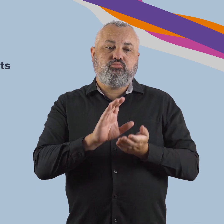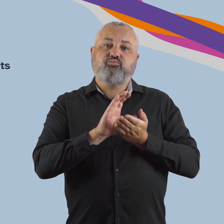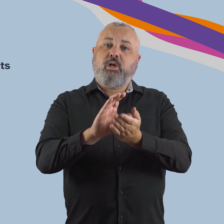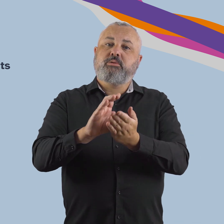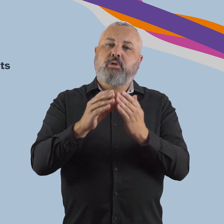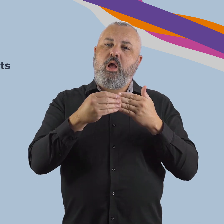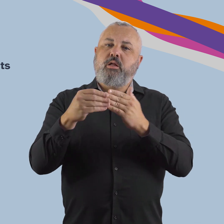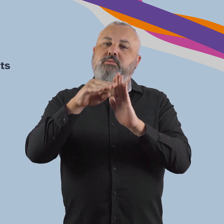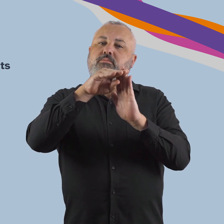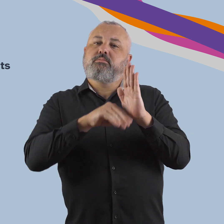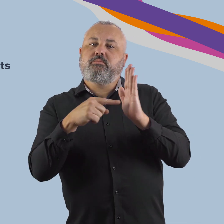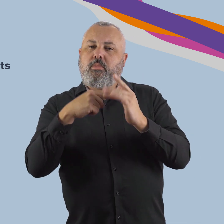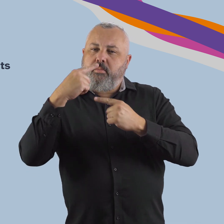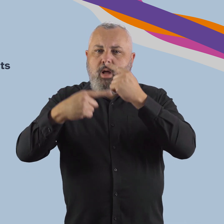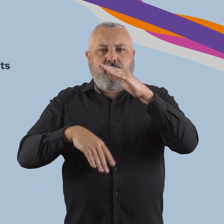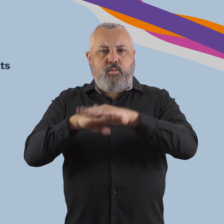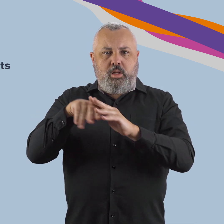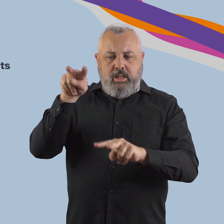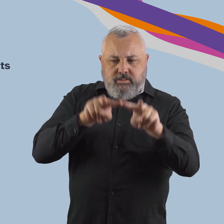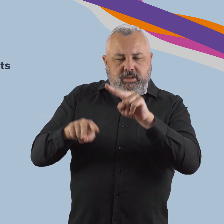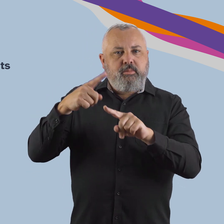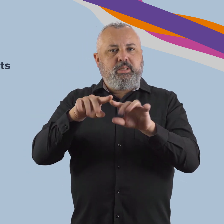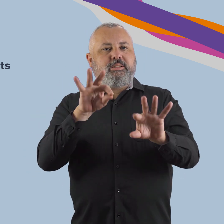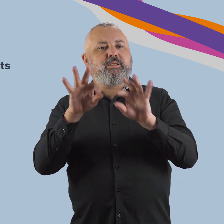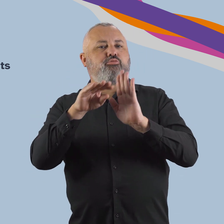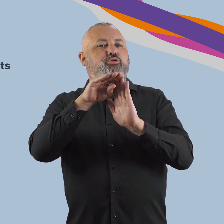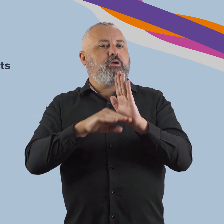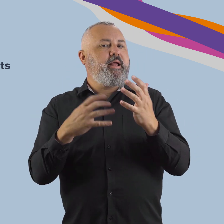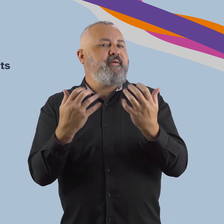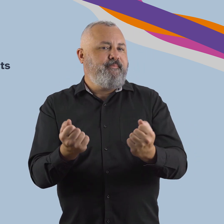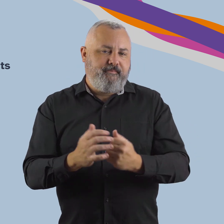The selection and assessment criteria are explained in the Grant Guidelines.